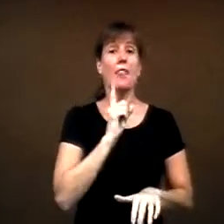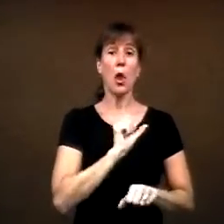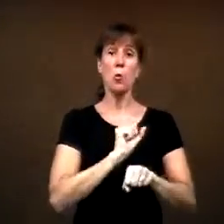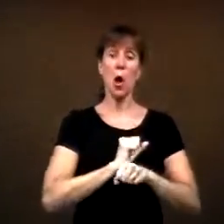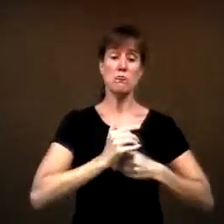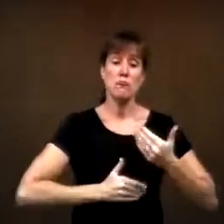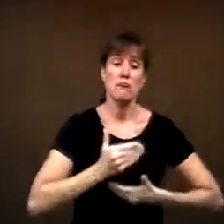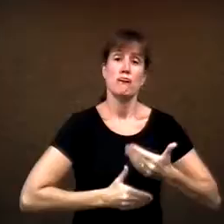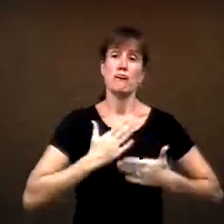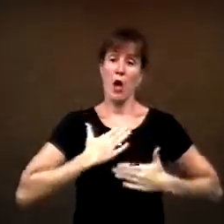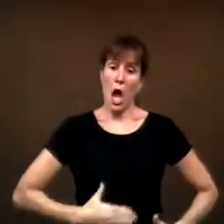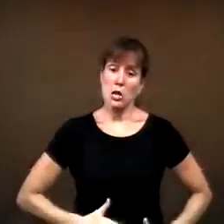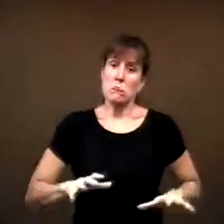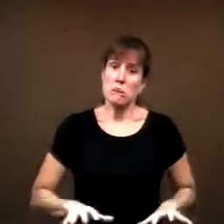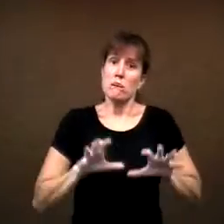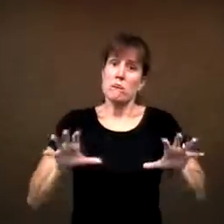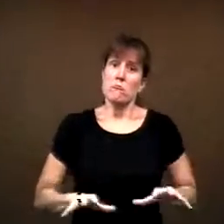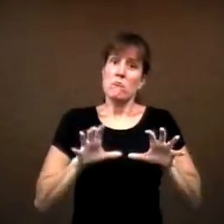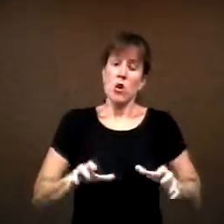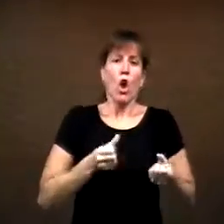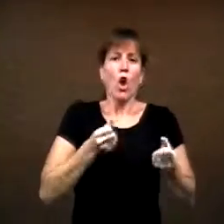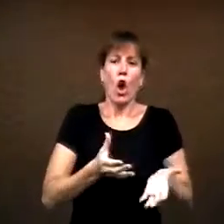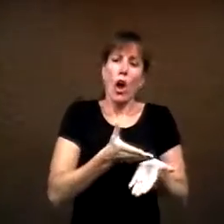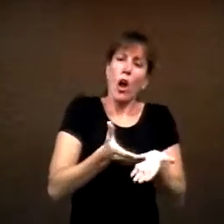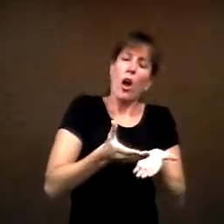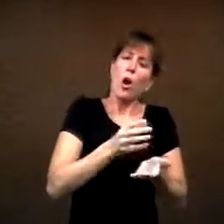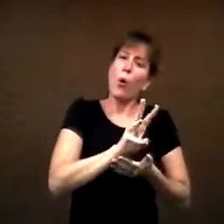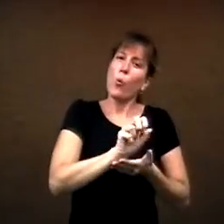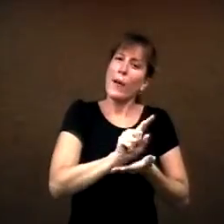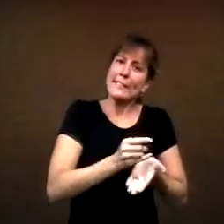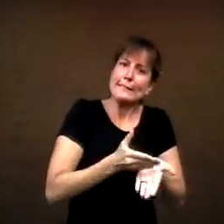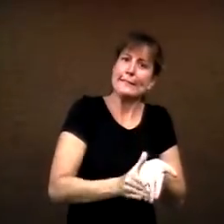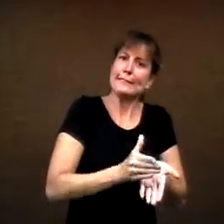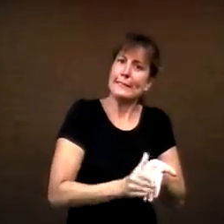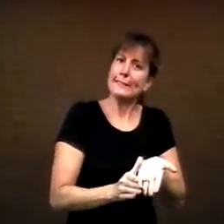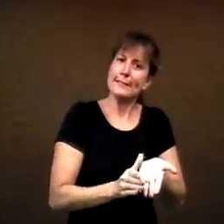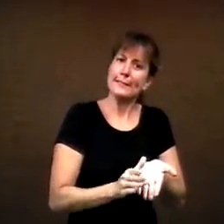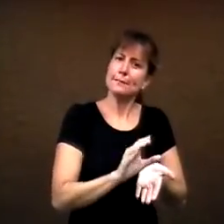of your body, at every moment of the day. In addition to delivering the nutrients, and oxygen, your